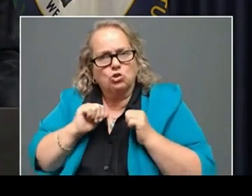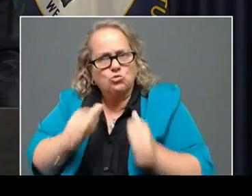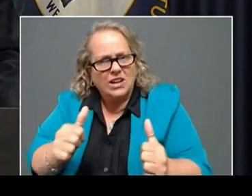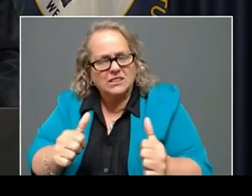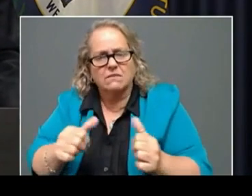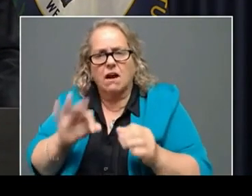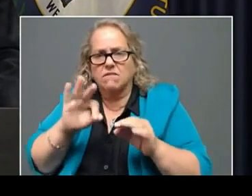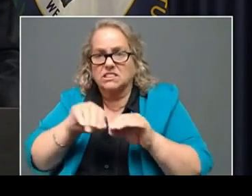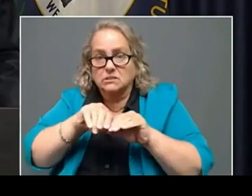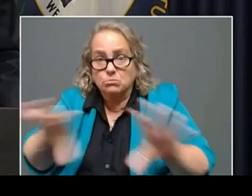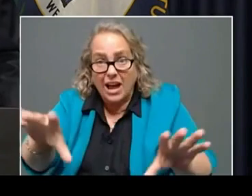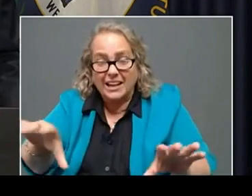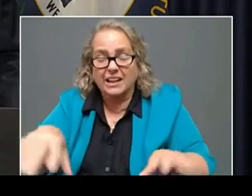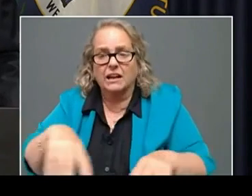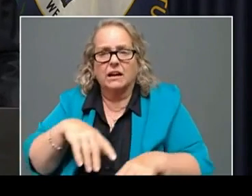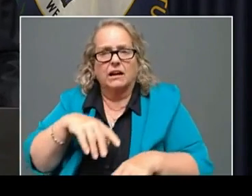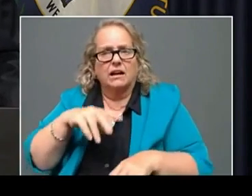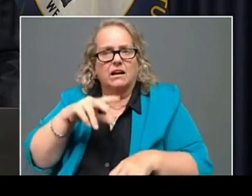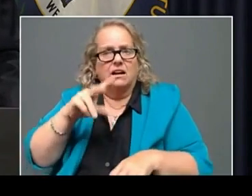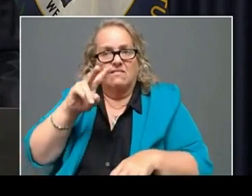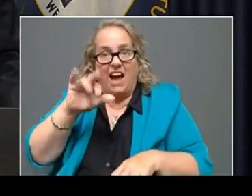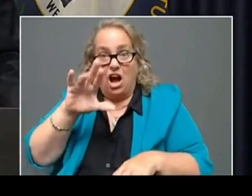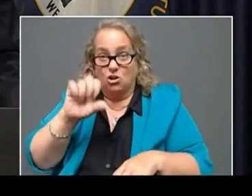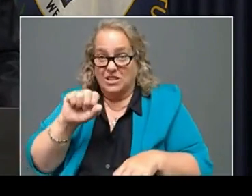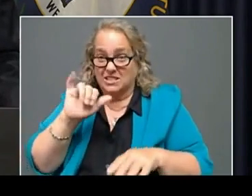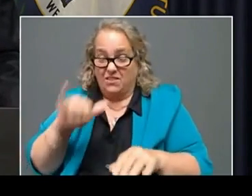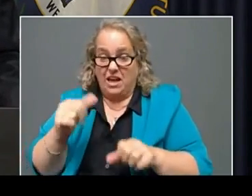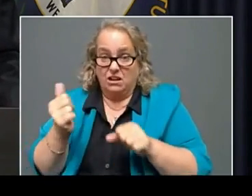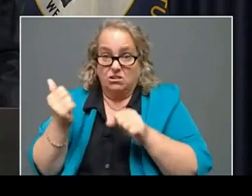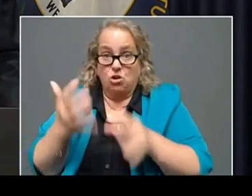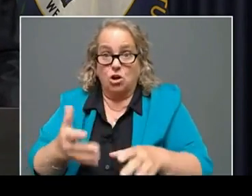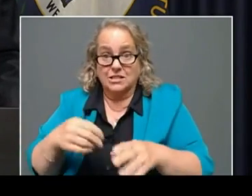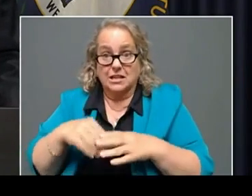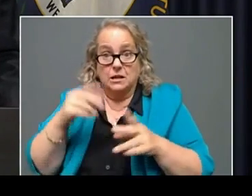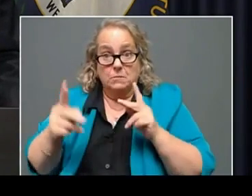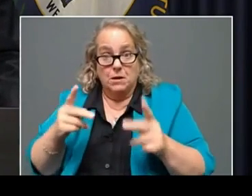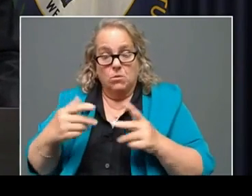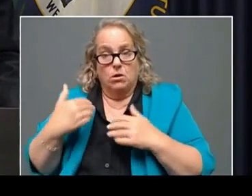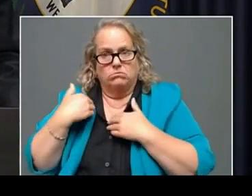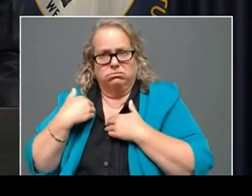the viral load it creates uh in each individual which adds to the spread.